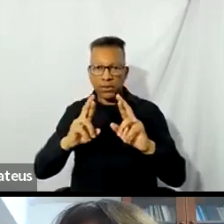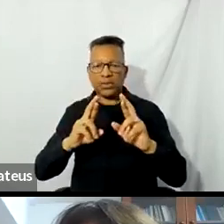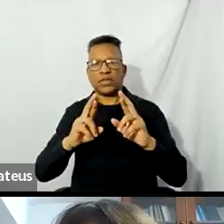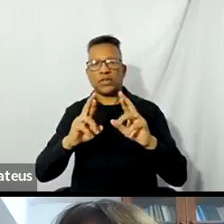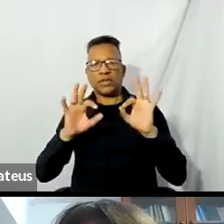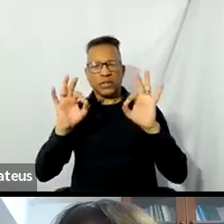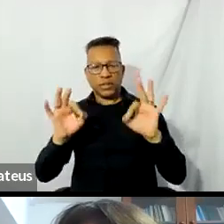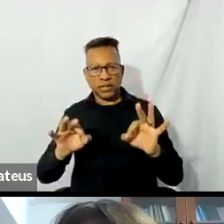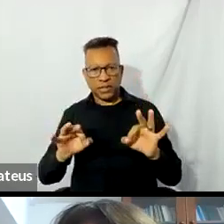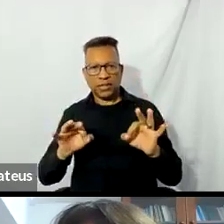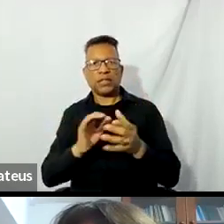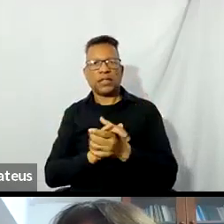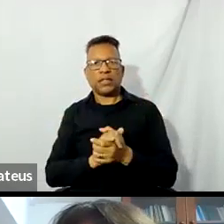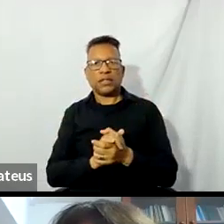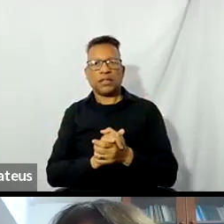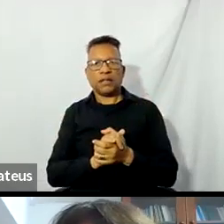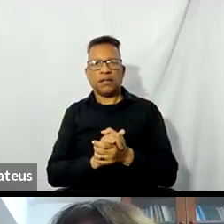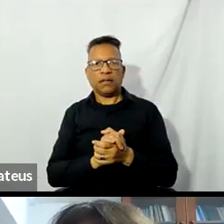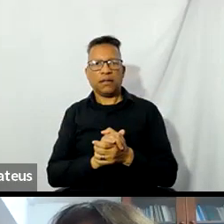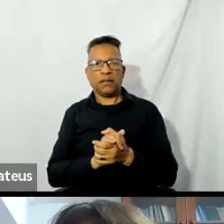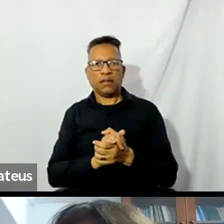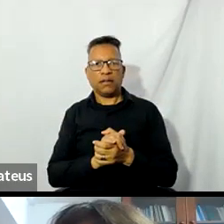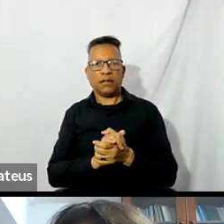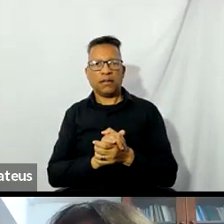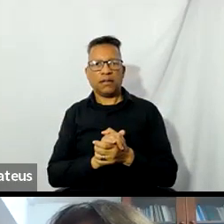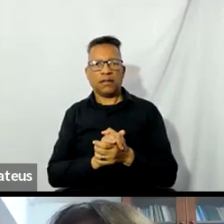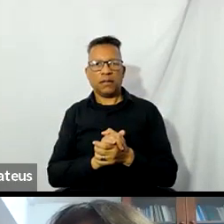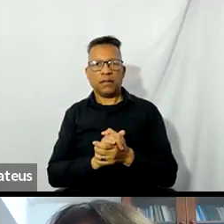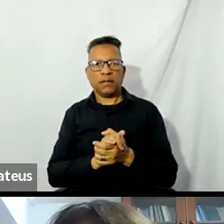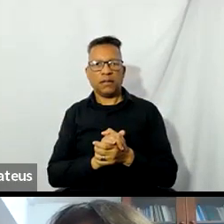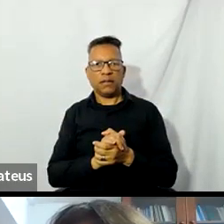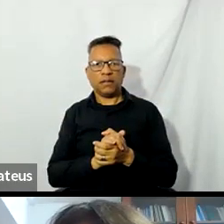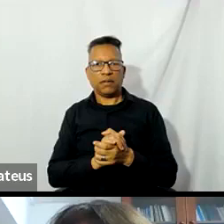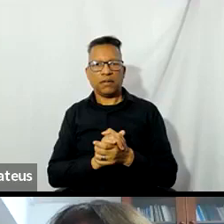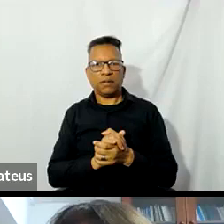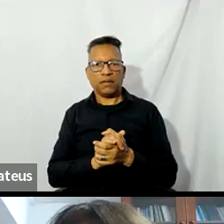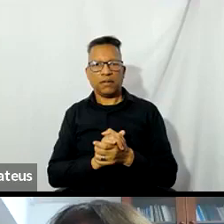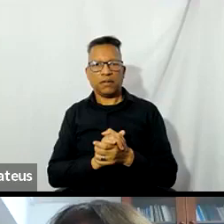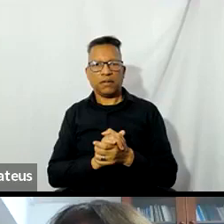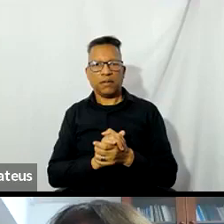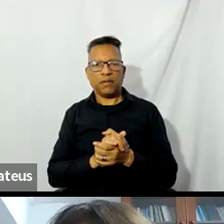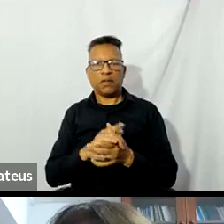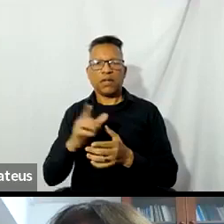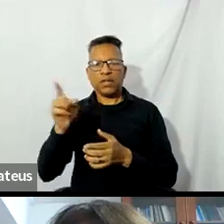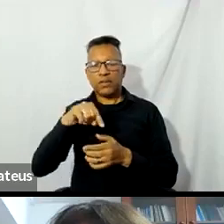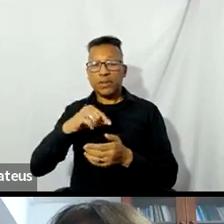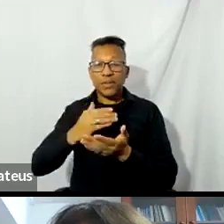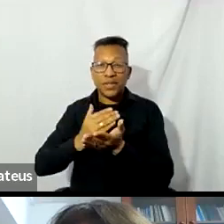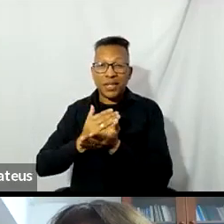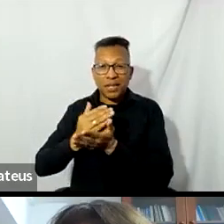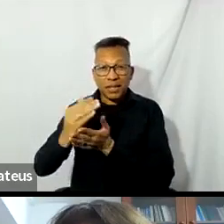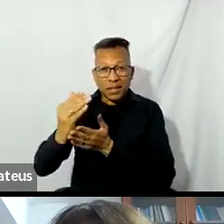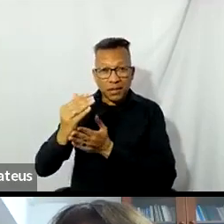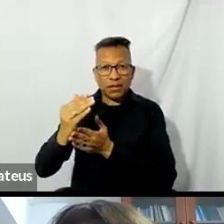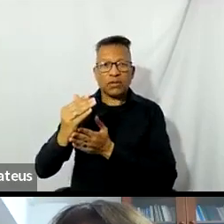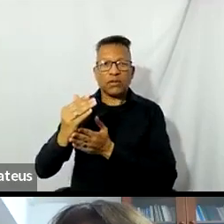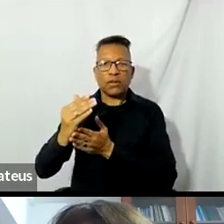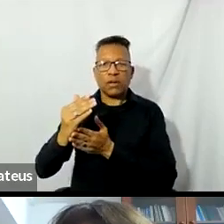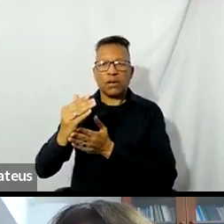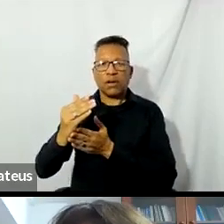will would be to say that we have to we have to begin with